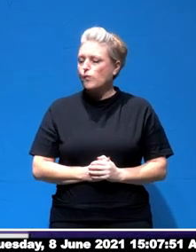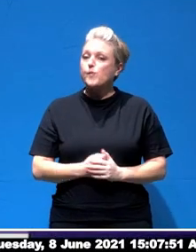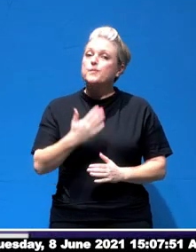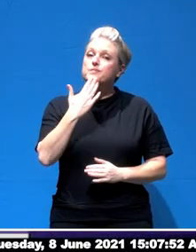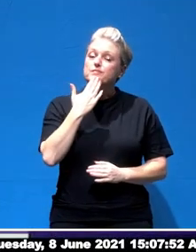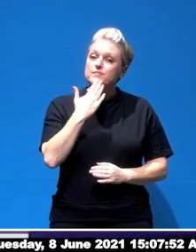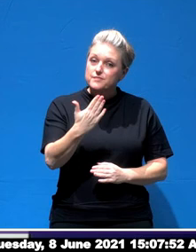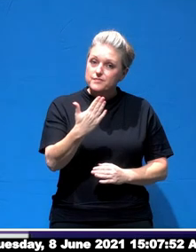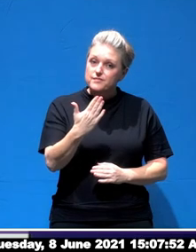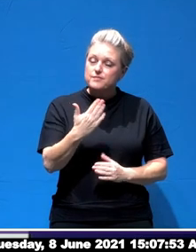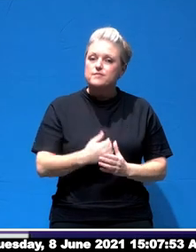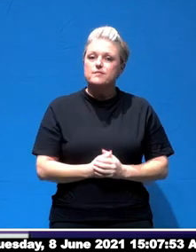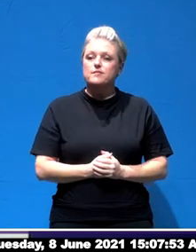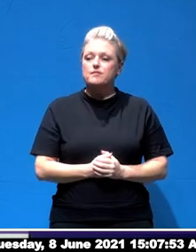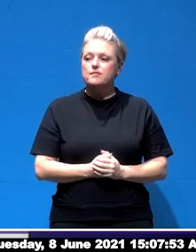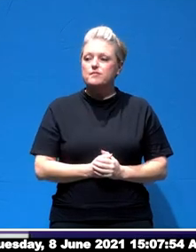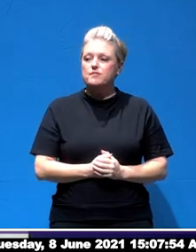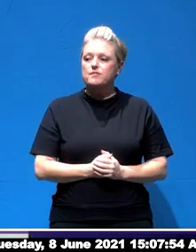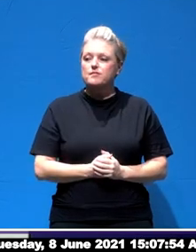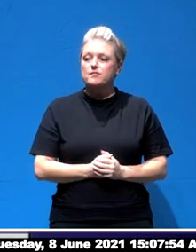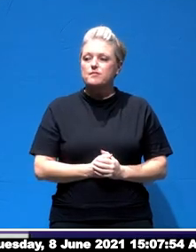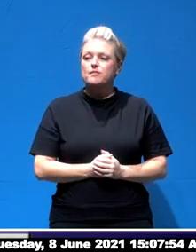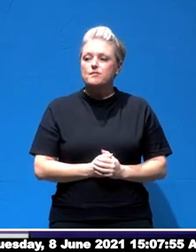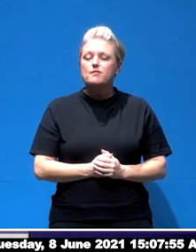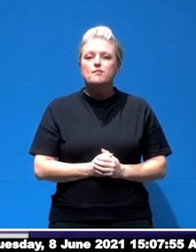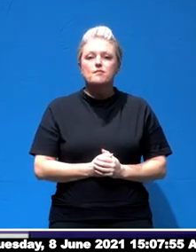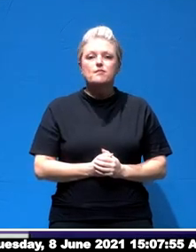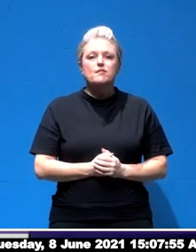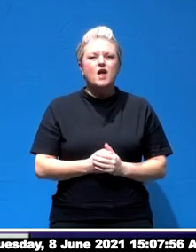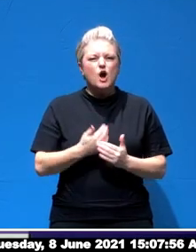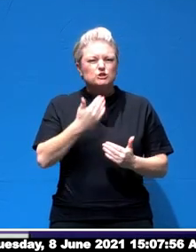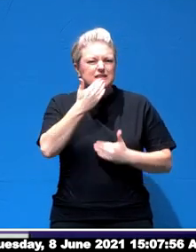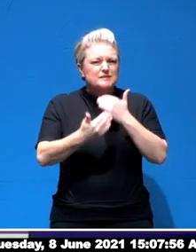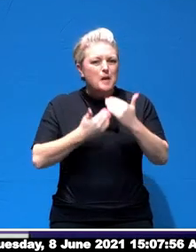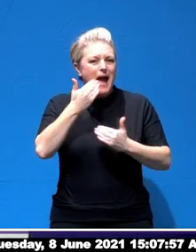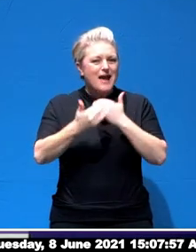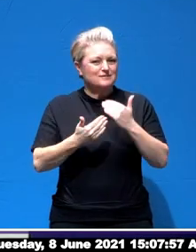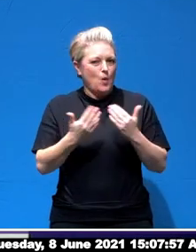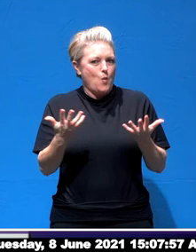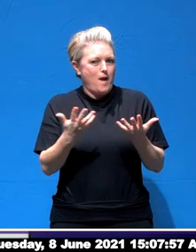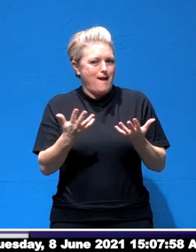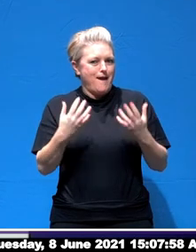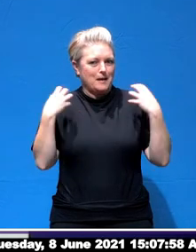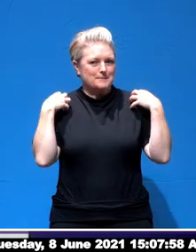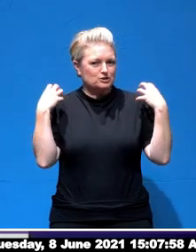Just to explain where we are, Ms Bennett is appearing from Melbourne, I happen